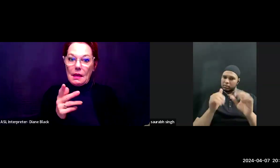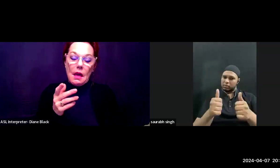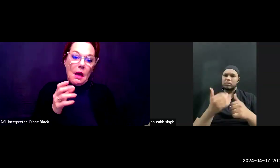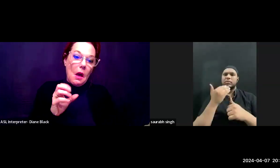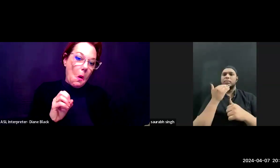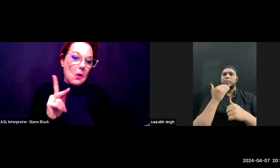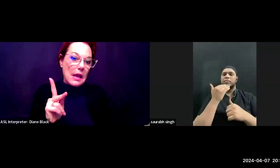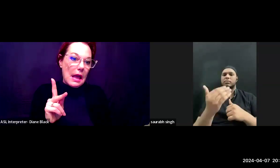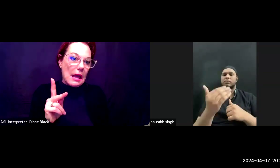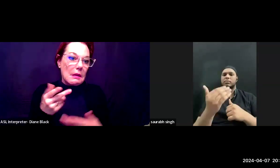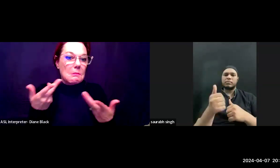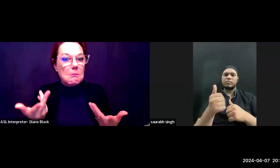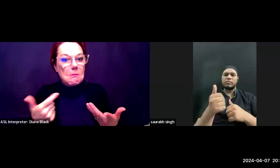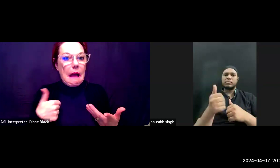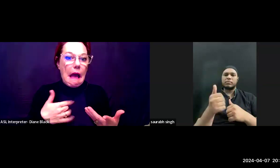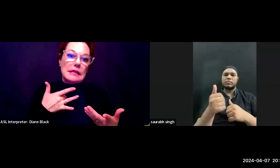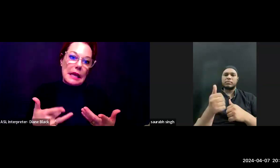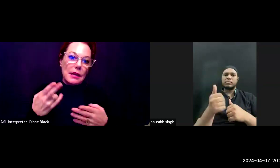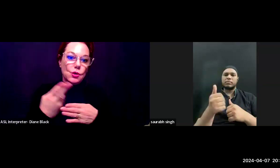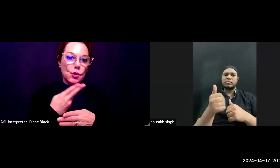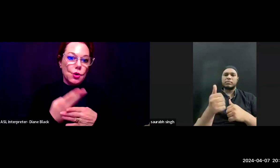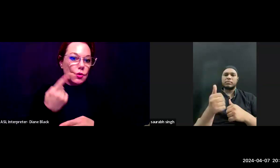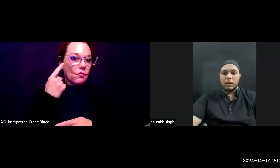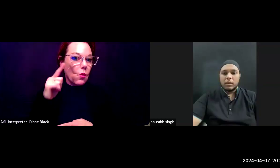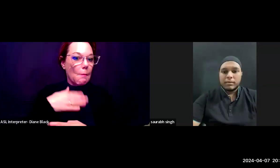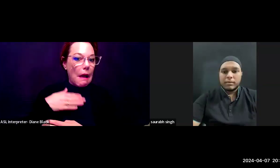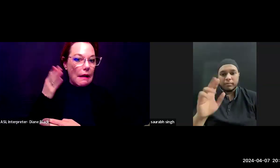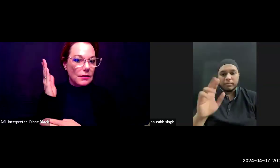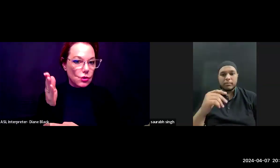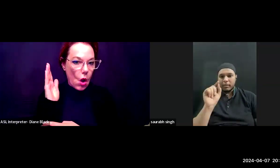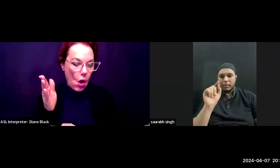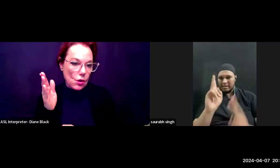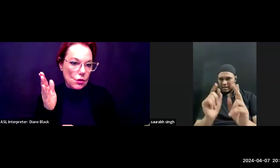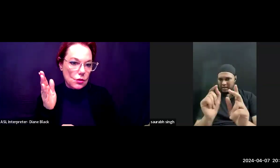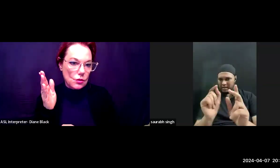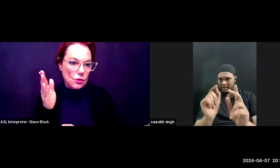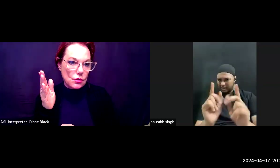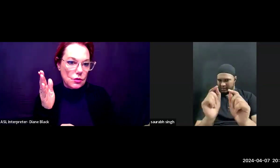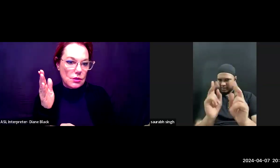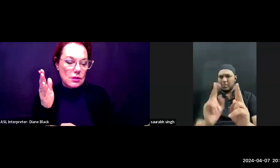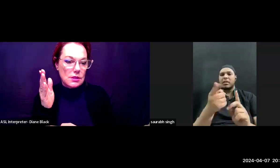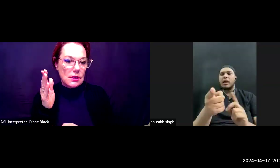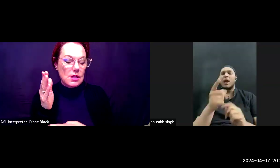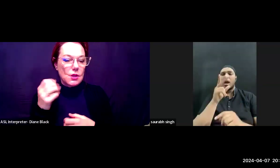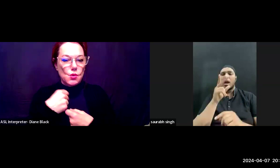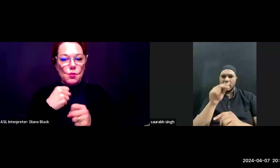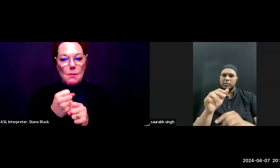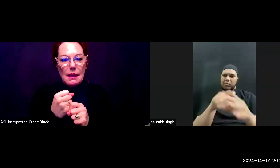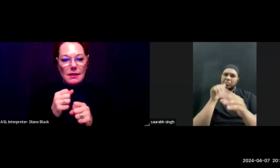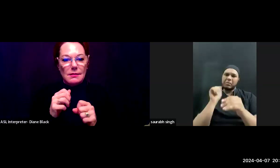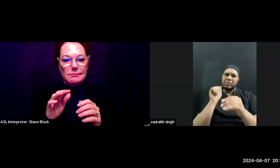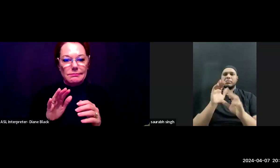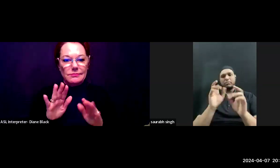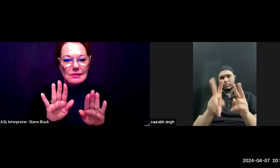our talks and uh to get them into a contrast and other things only people from your group can help